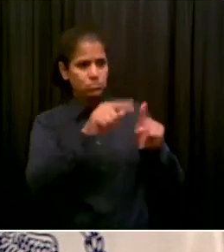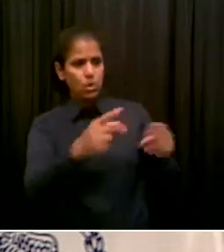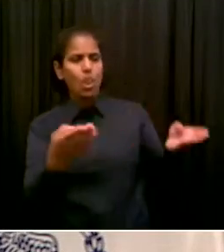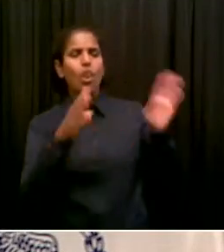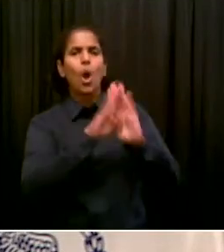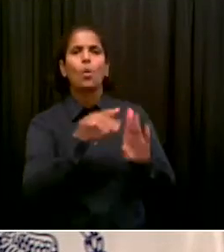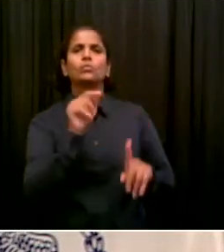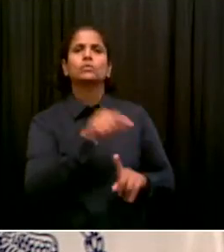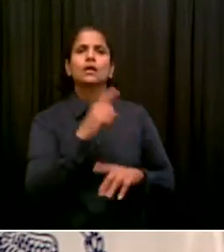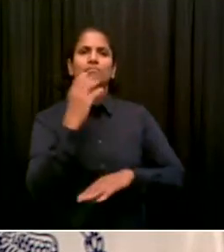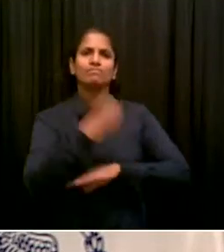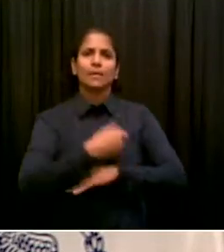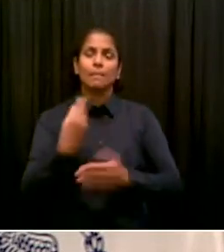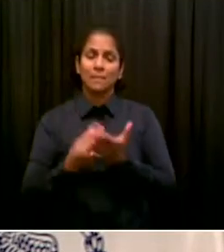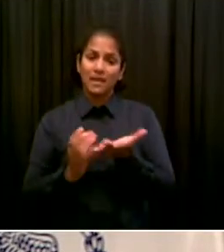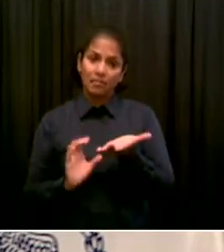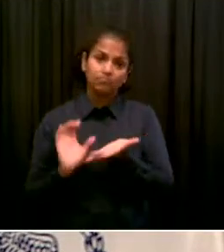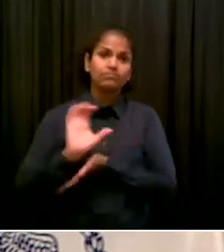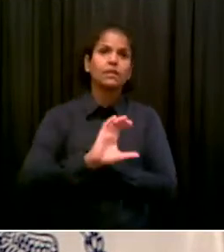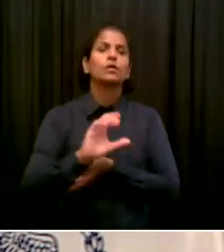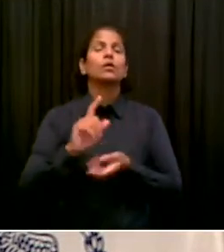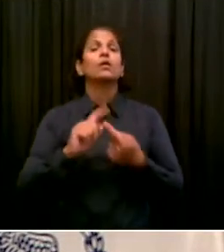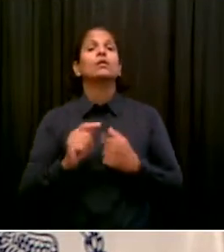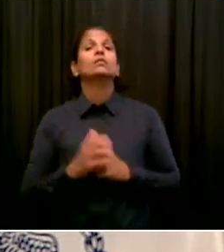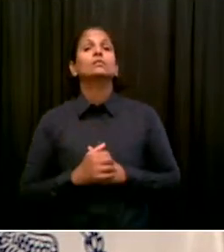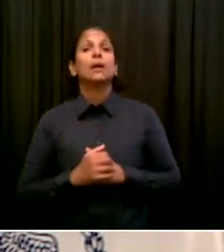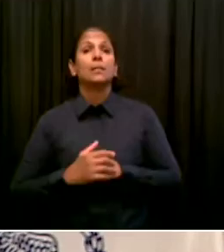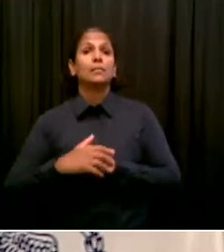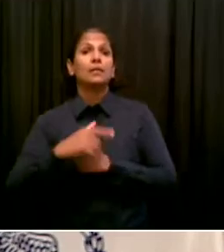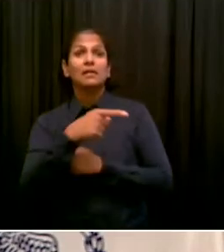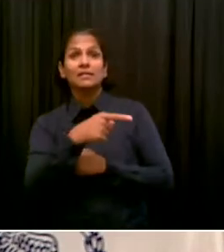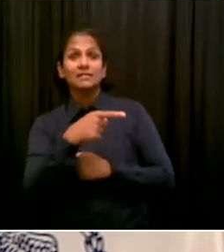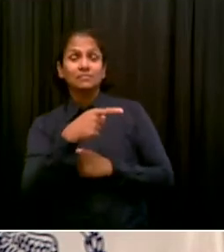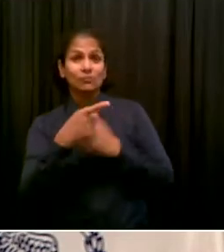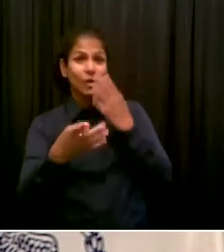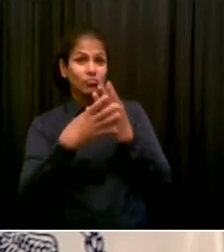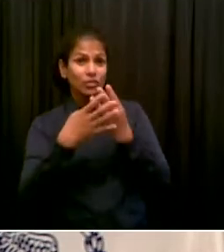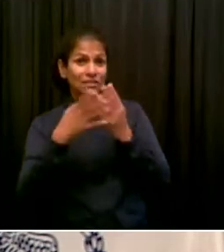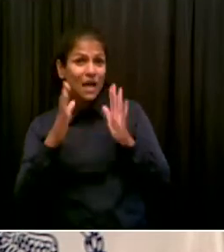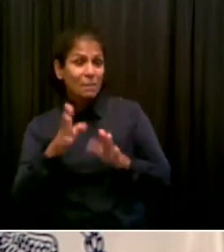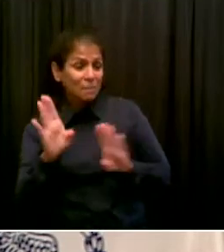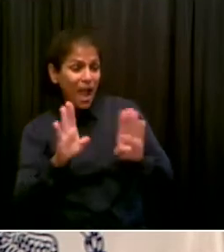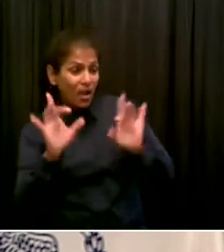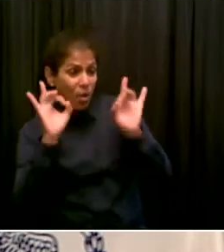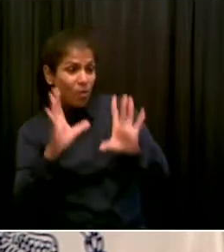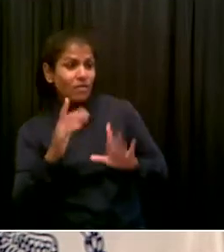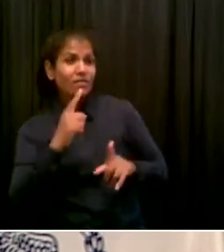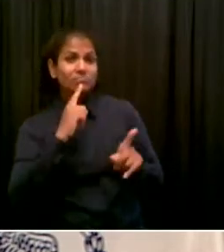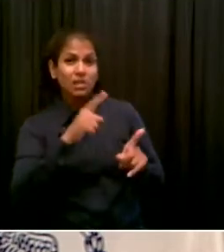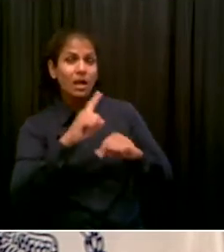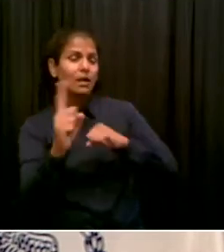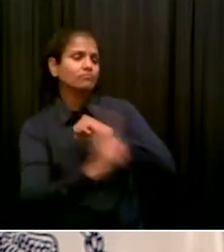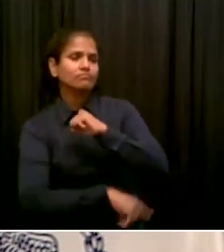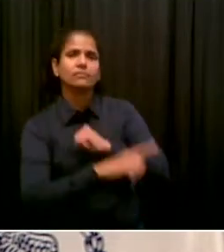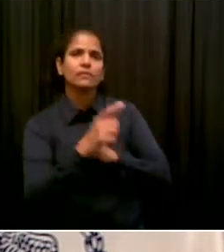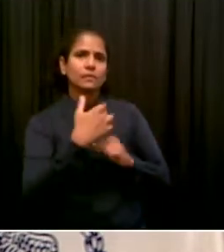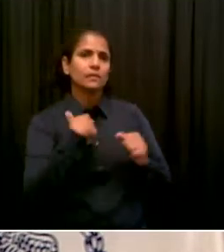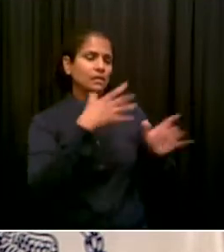BECAUSE WE CAME UP WITH A PLAN TO GET OFF RIKERS ONCE AND FOR ALL. MAJOR HUGE AMOUNT IN